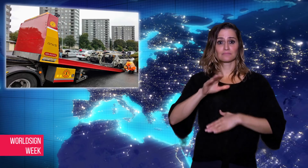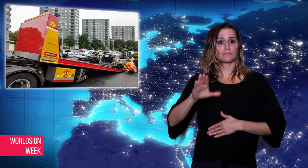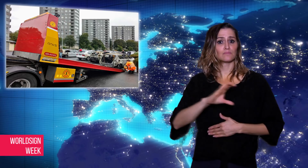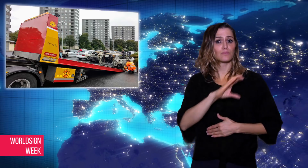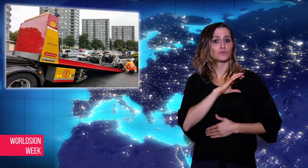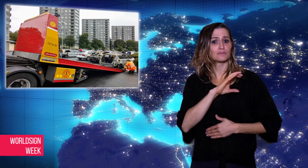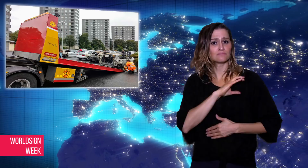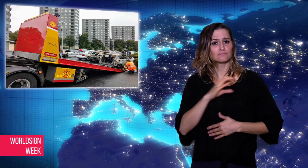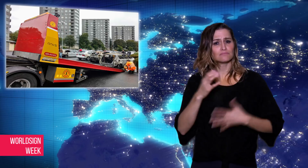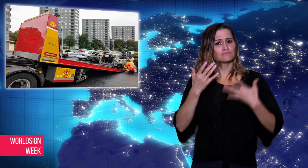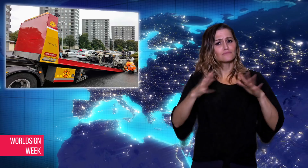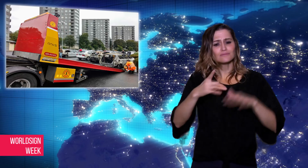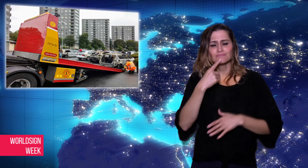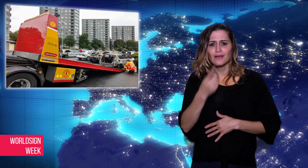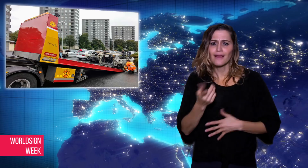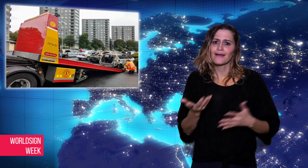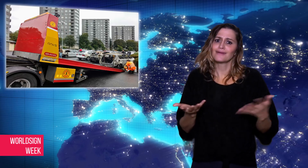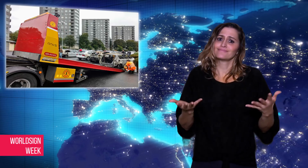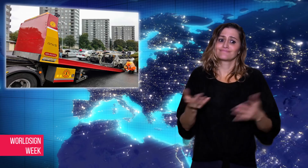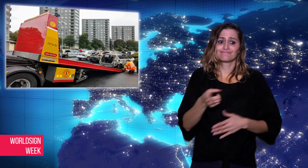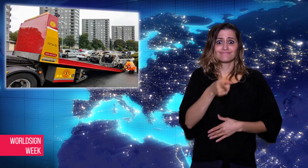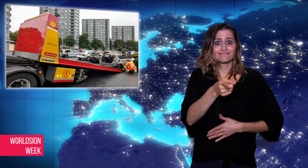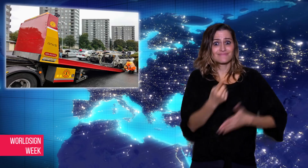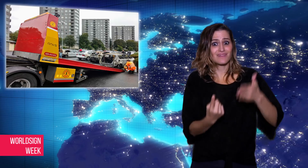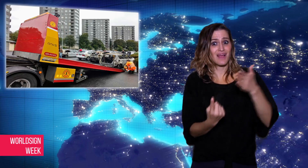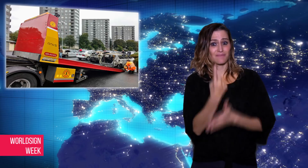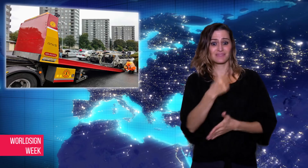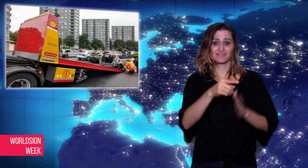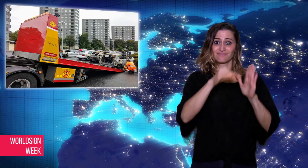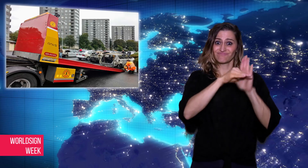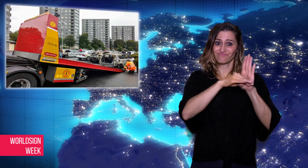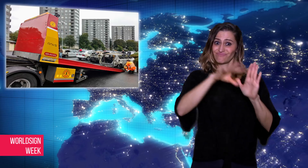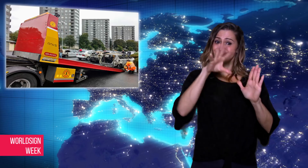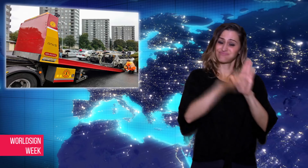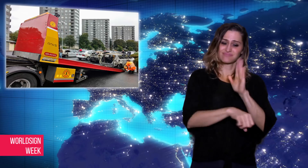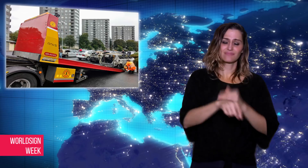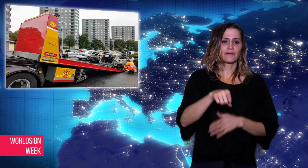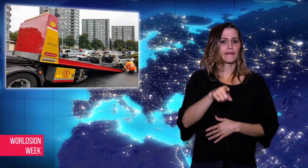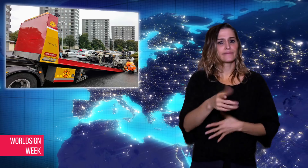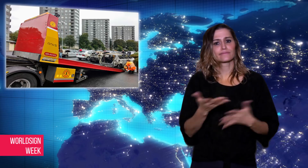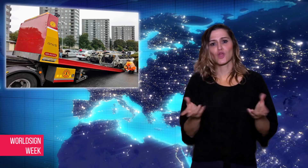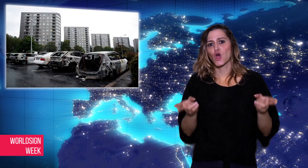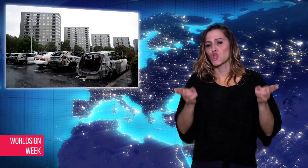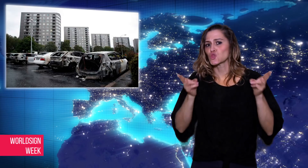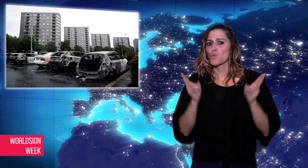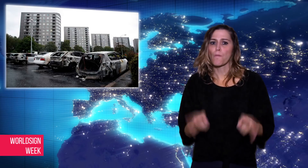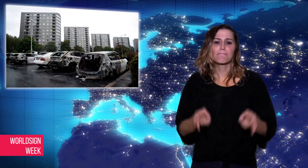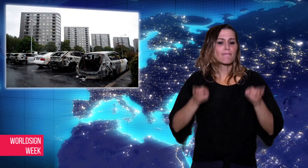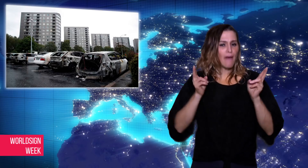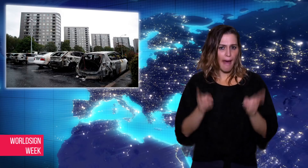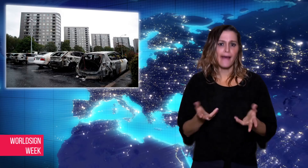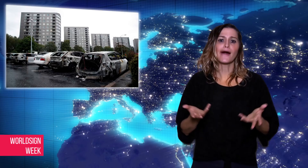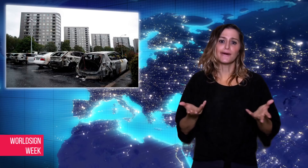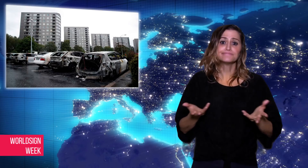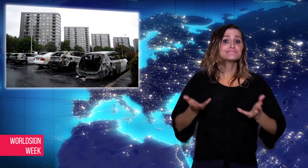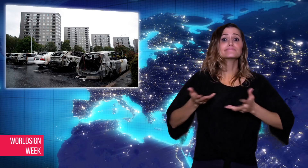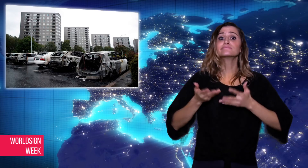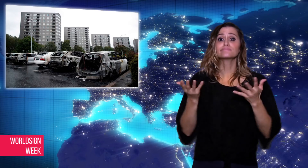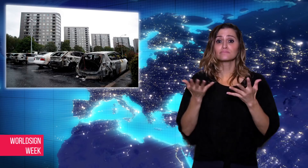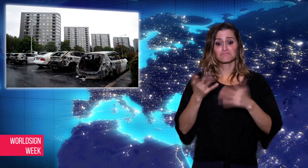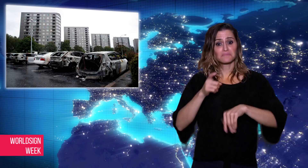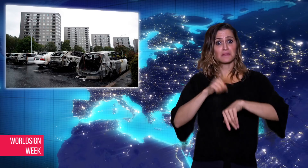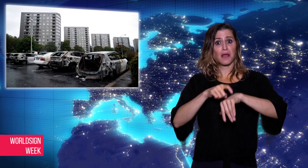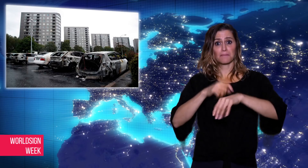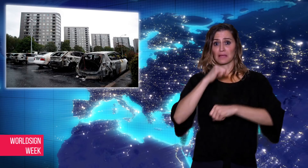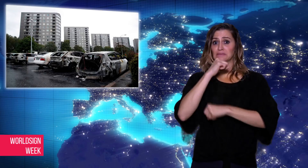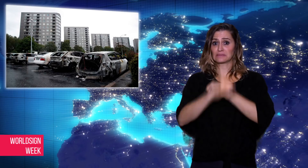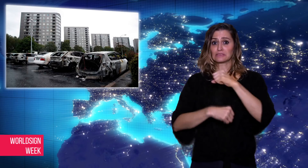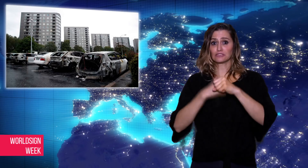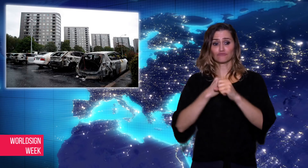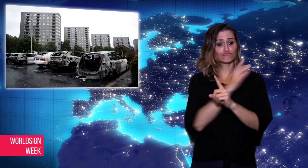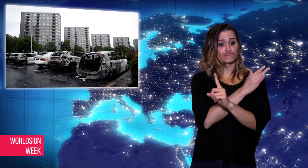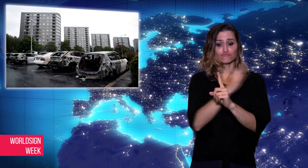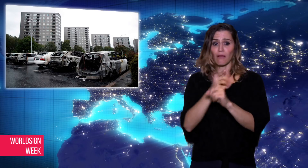crimes are not uncommon, especially at